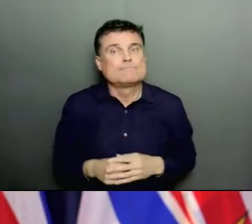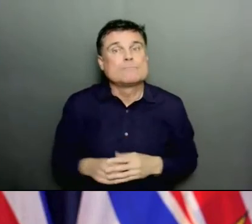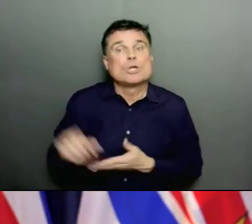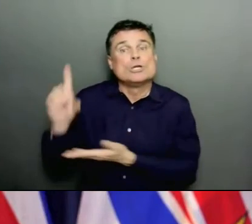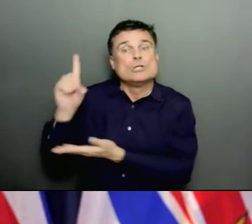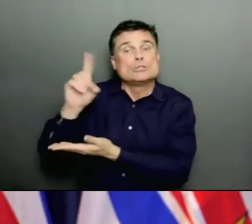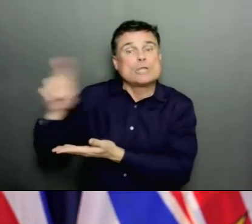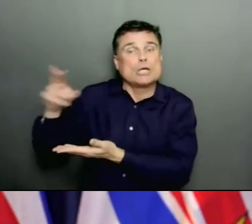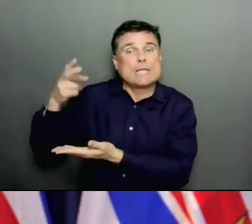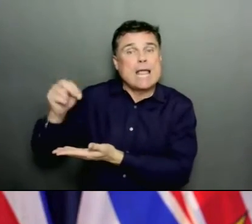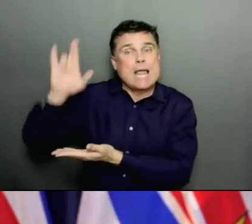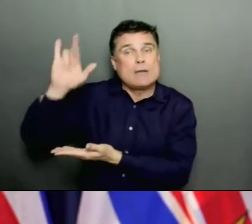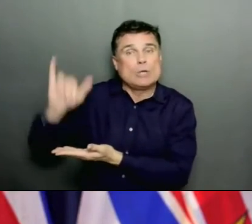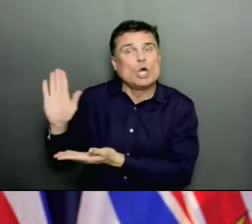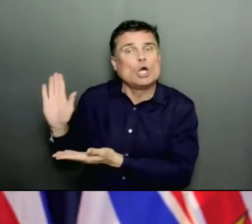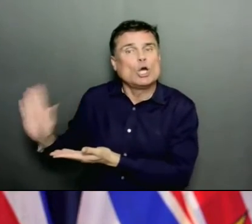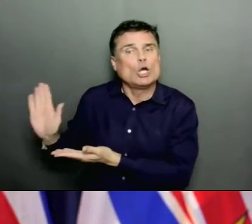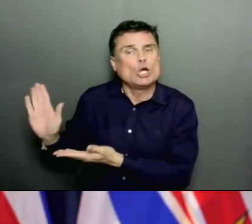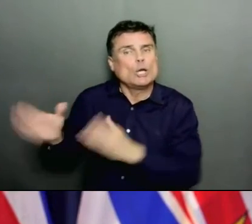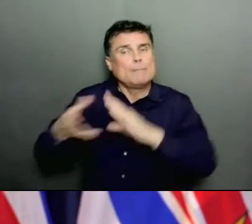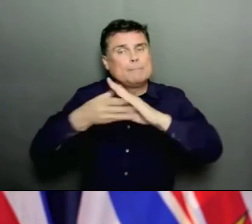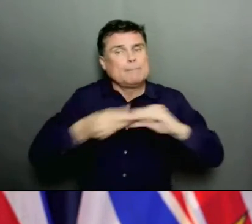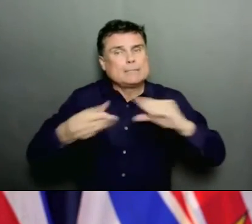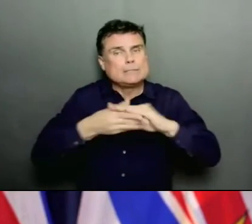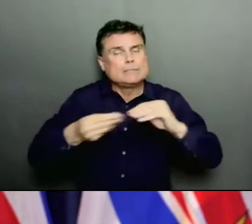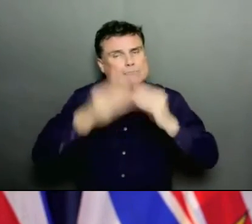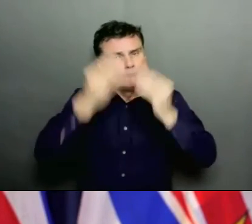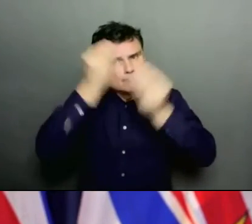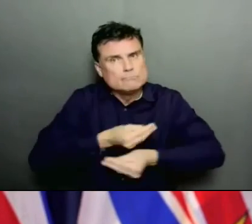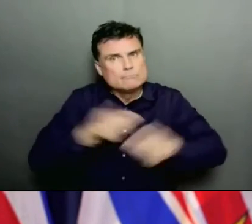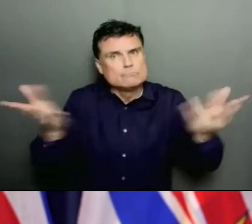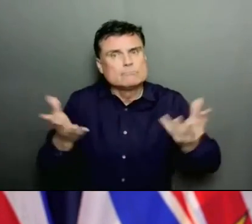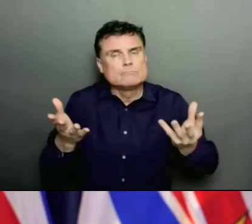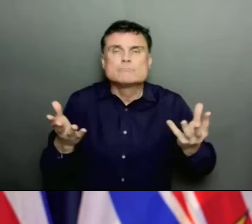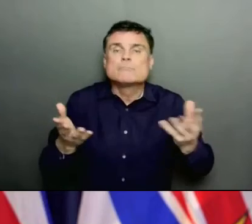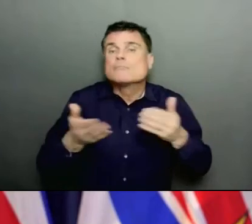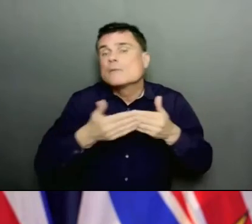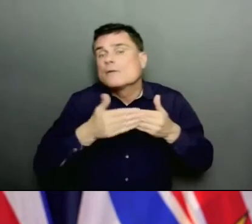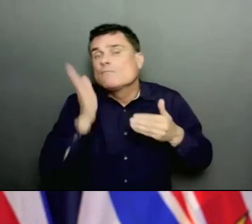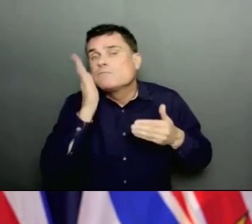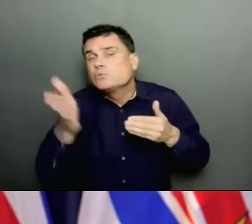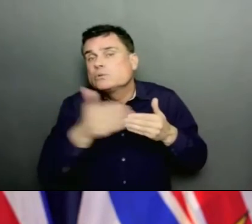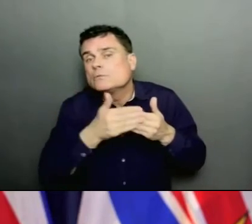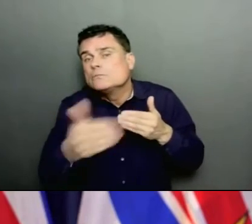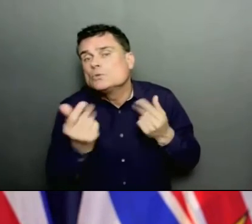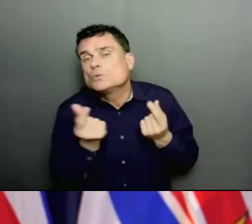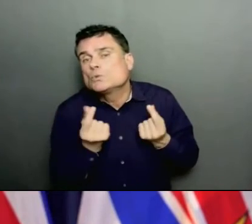and we have that an absolute maximum response from our health care system, the teams at public health,